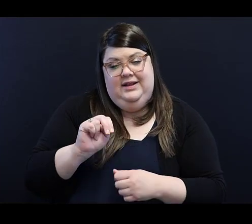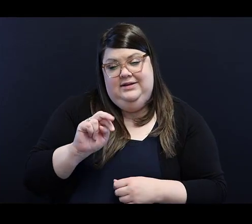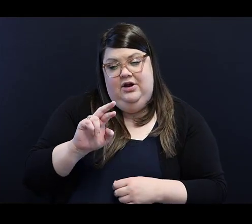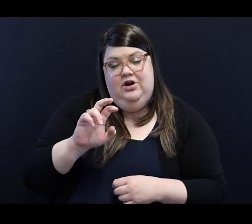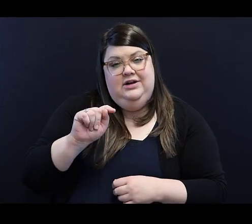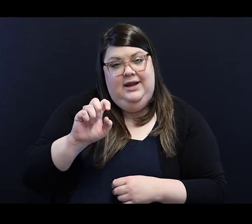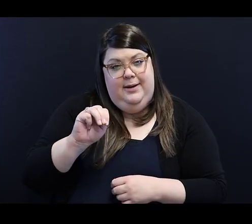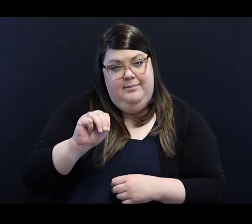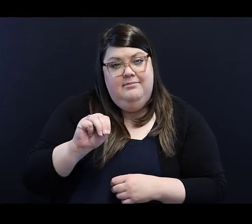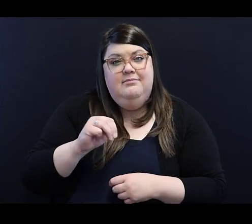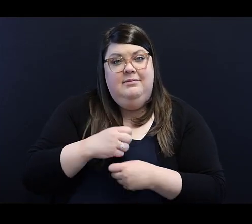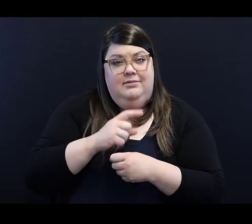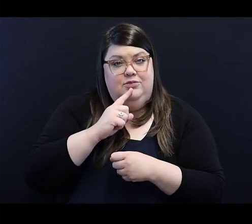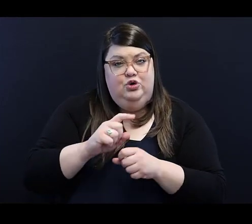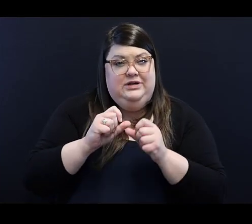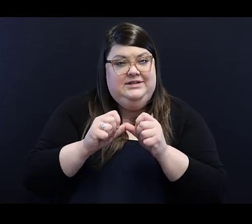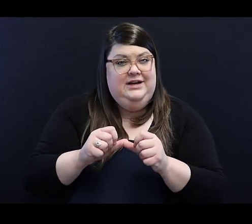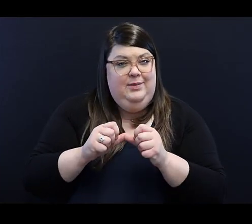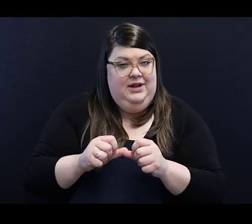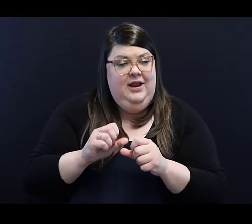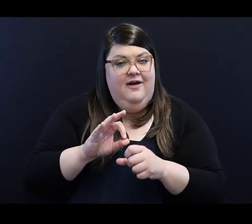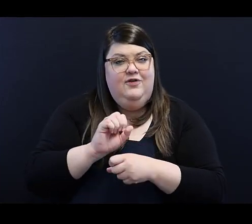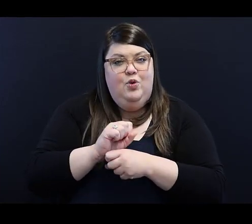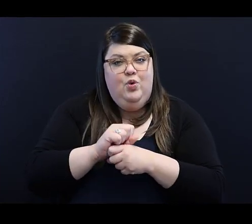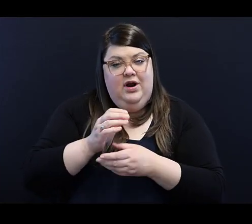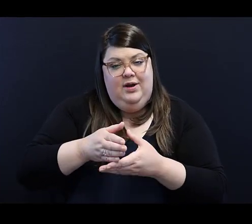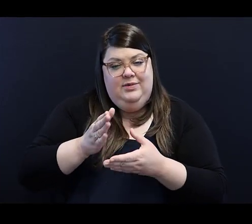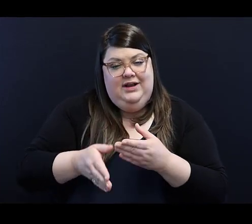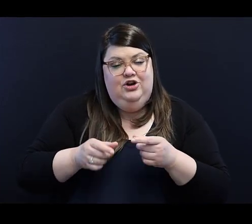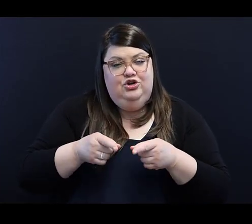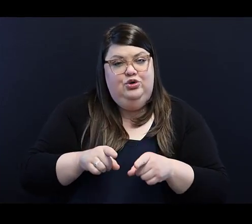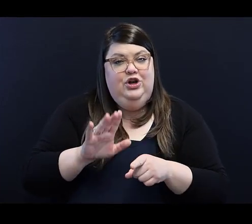ensures the sustainability of the work completed during your grant lifecycle.